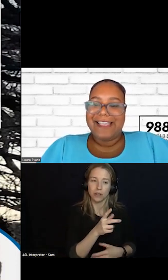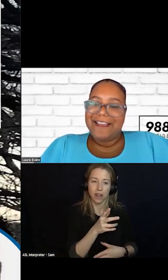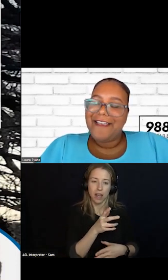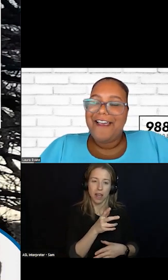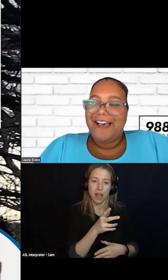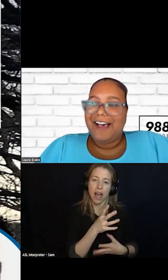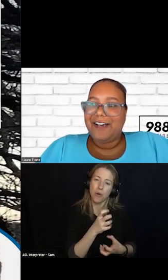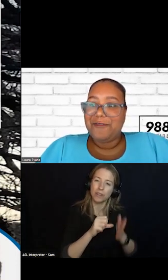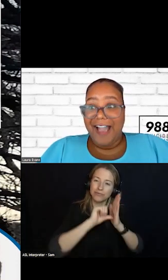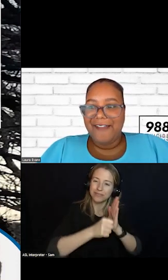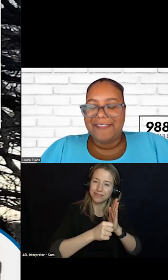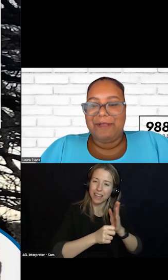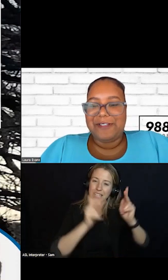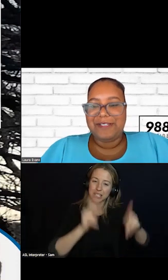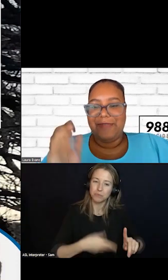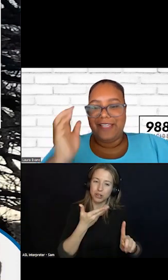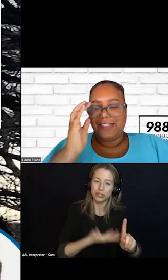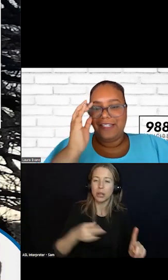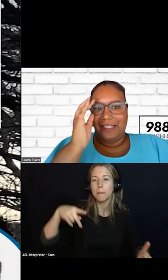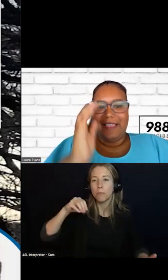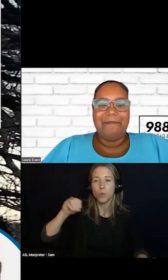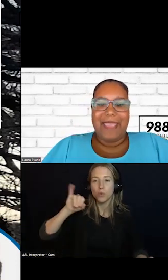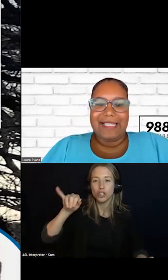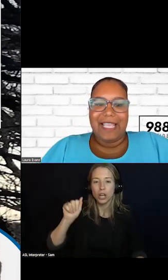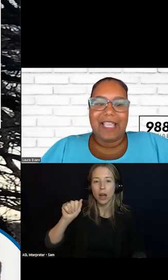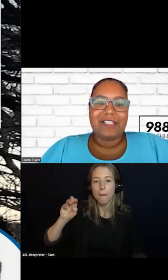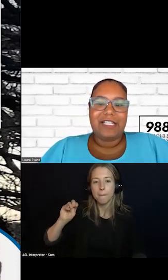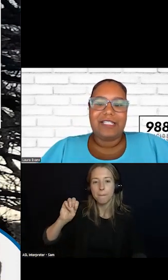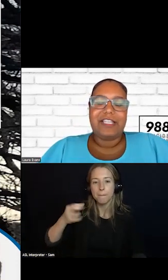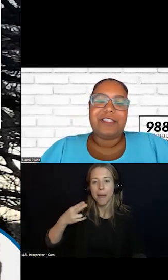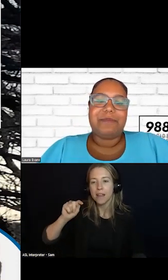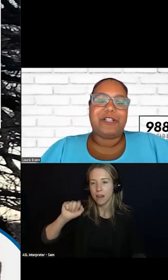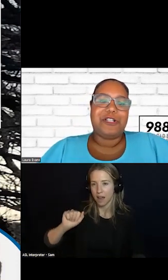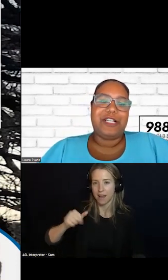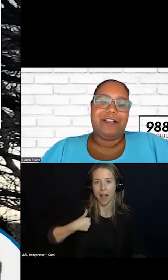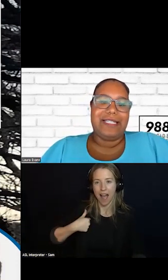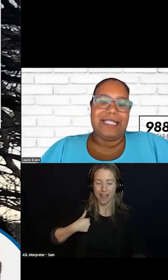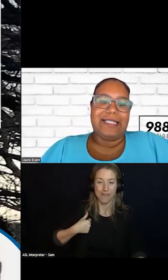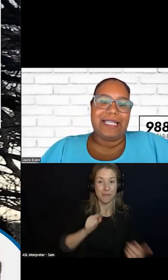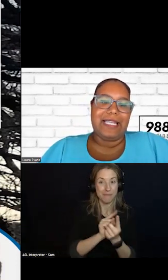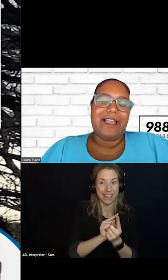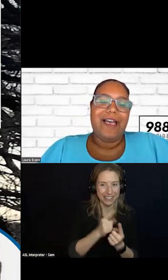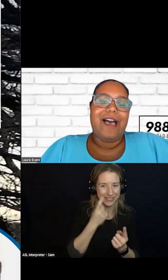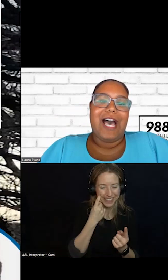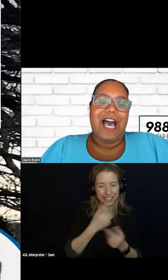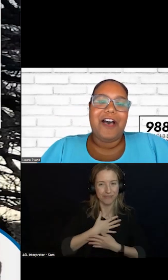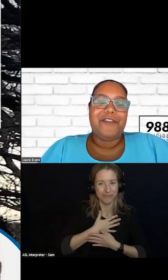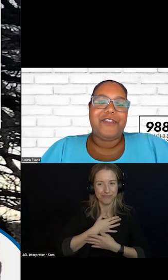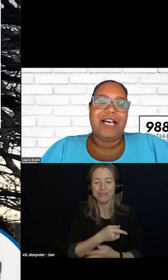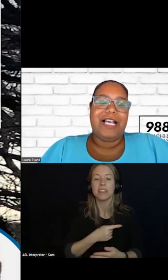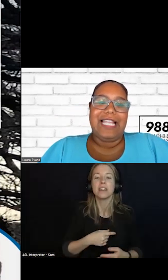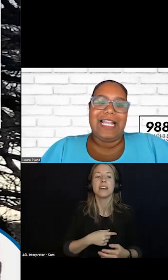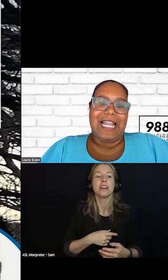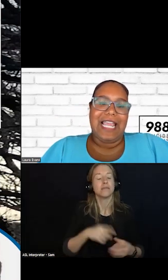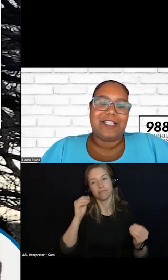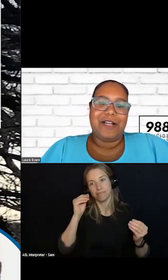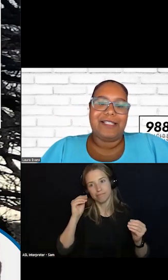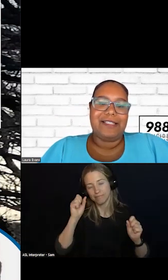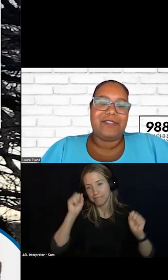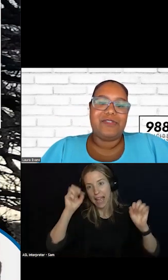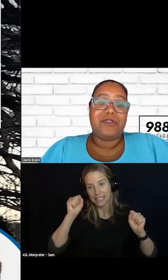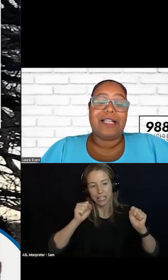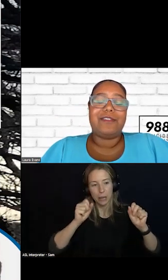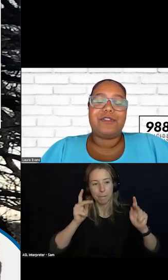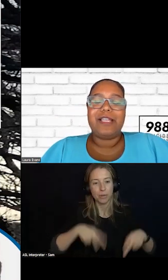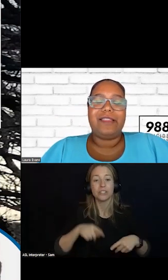MEHTA WHO I HAD THE PLEASURE OF MEETING. SHE TOOK THIS PICTURE IN DC OF A SUICIDE